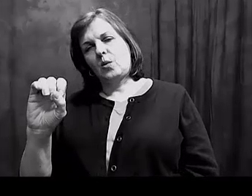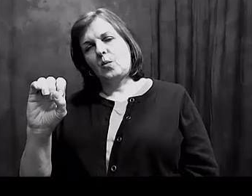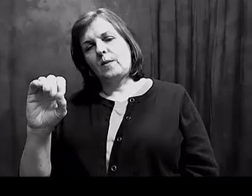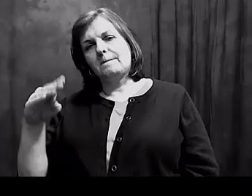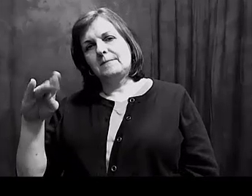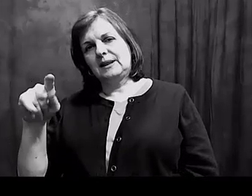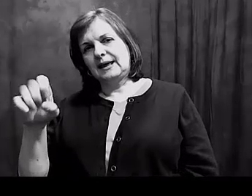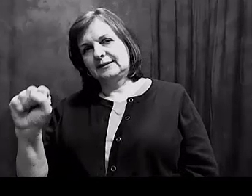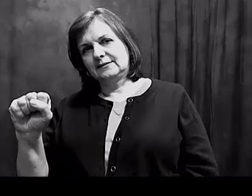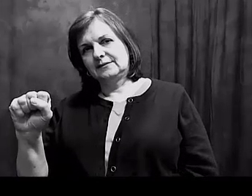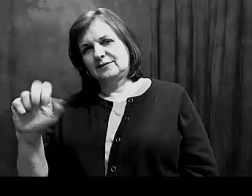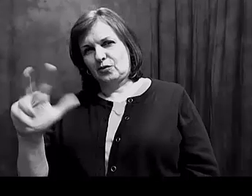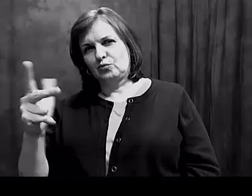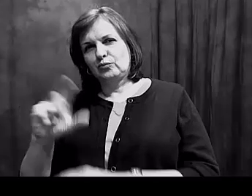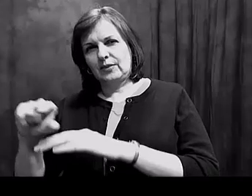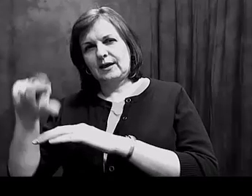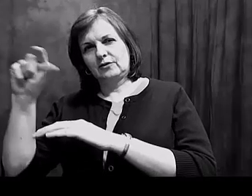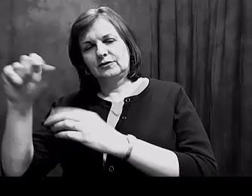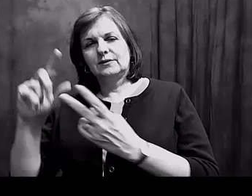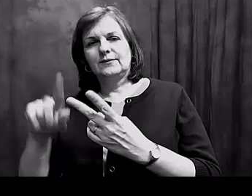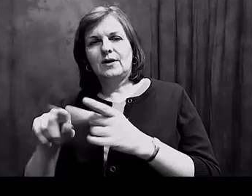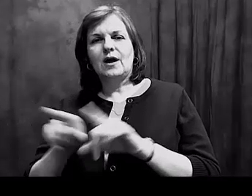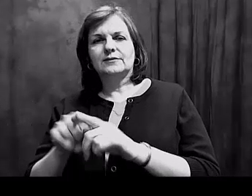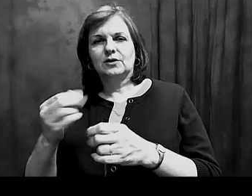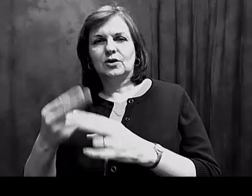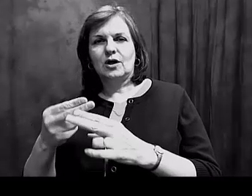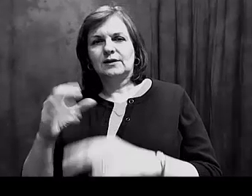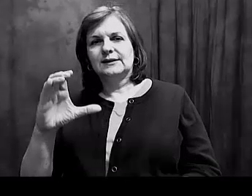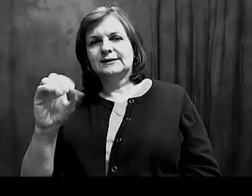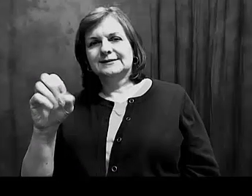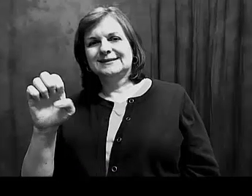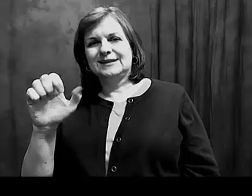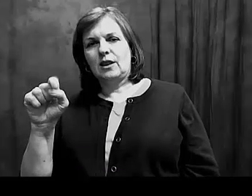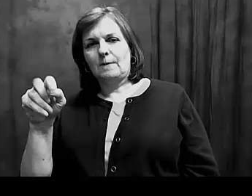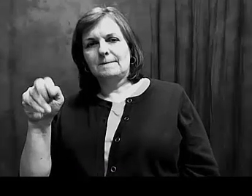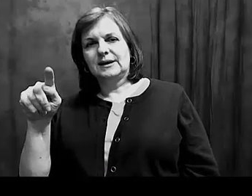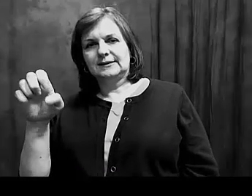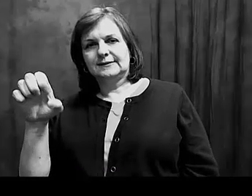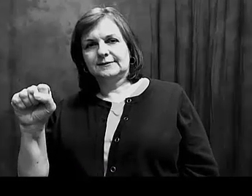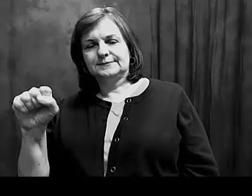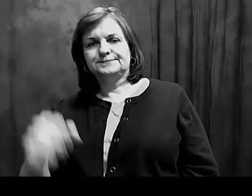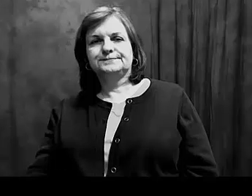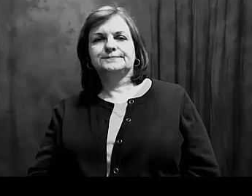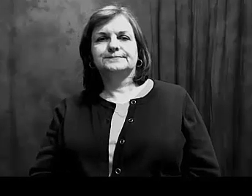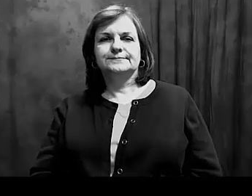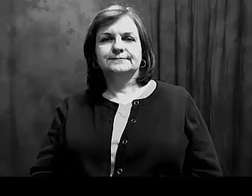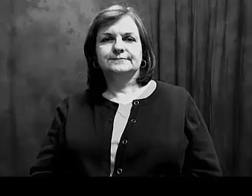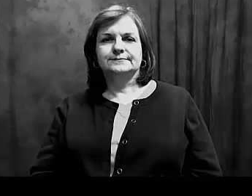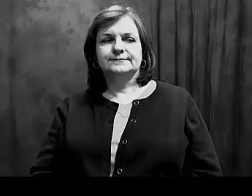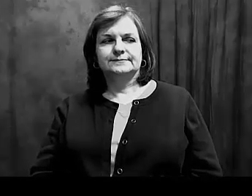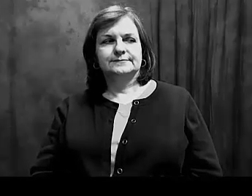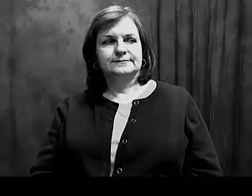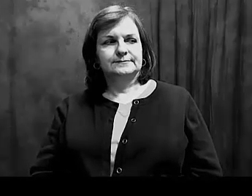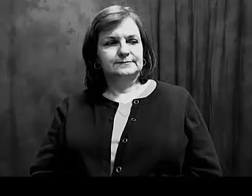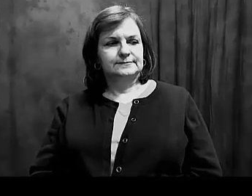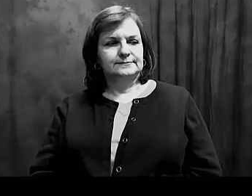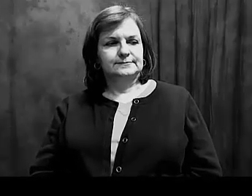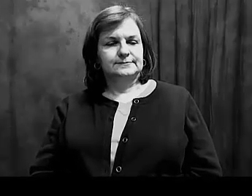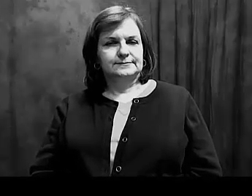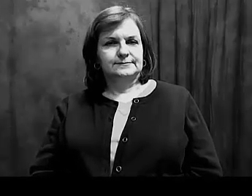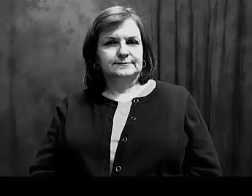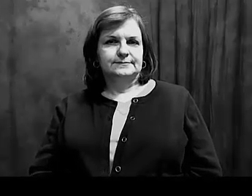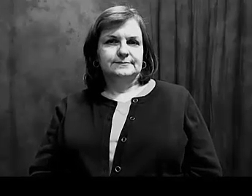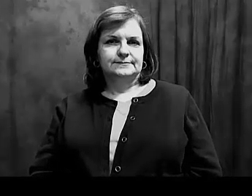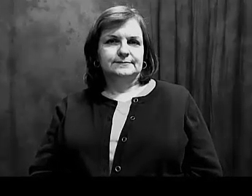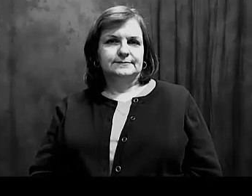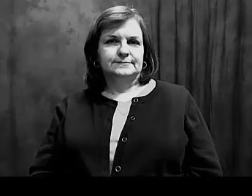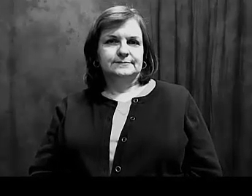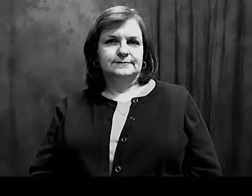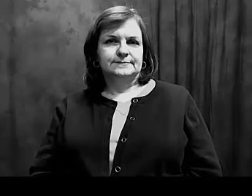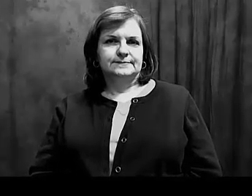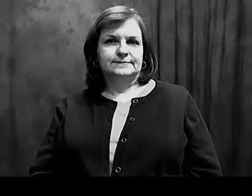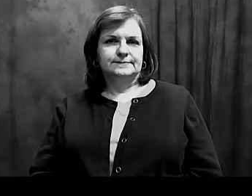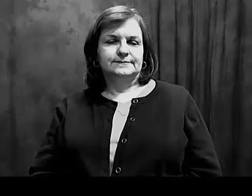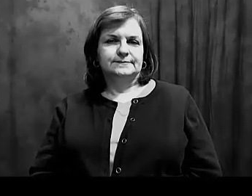and their going to be what we call Coelomates